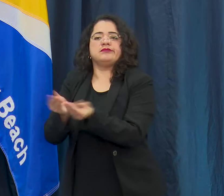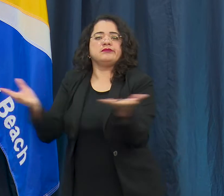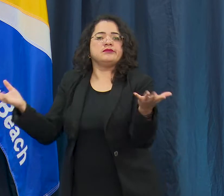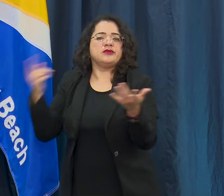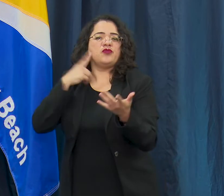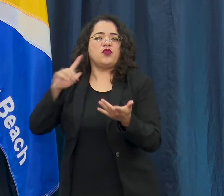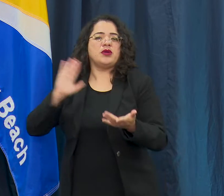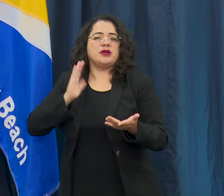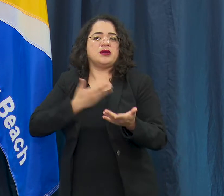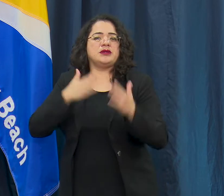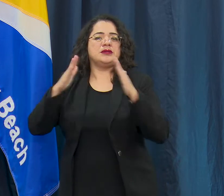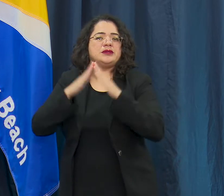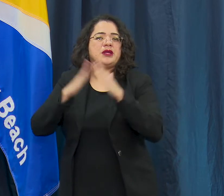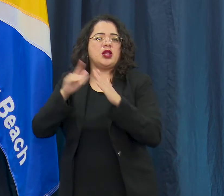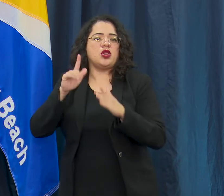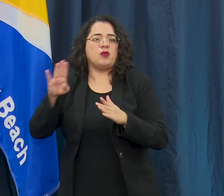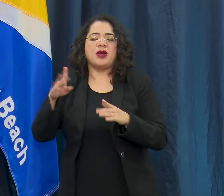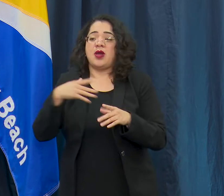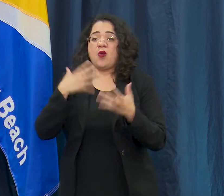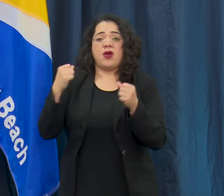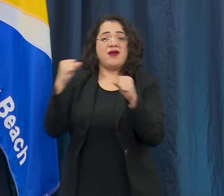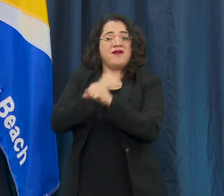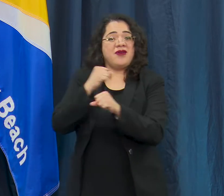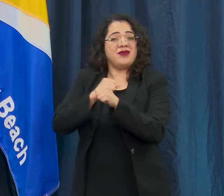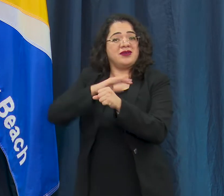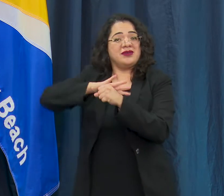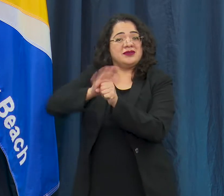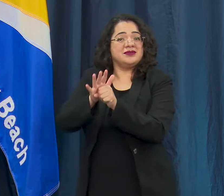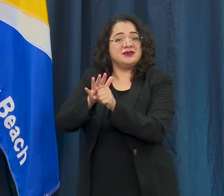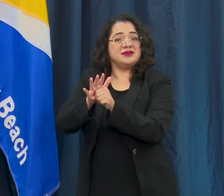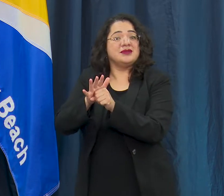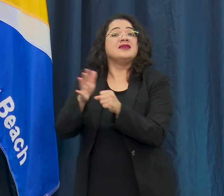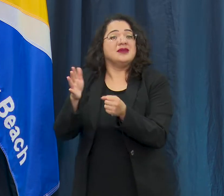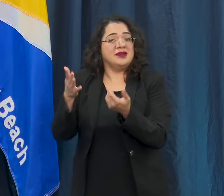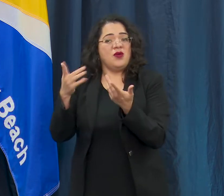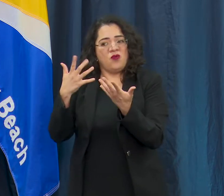COVID-19 so if you want to if you want to fight COVID-19 today you need to fill out